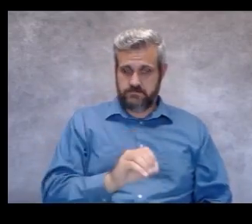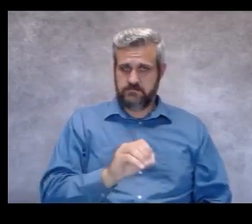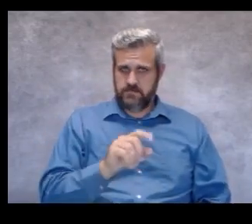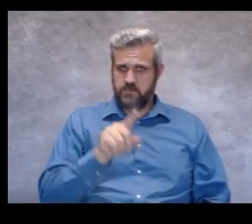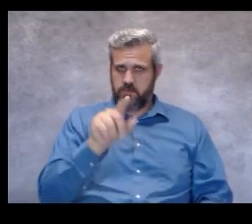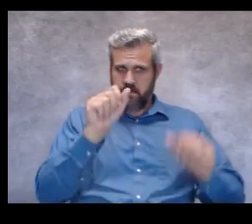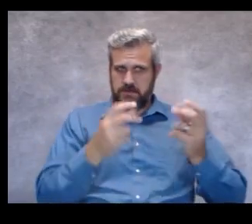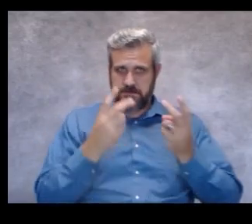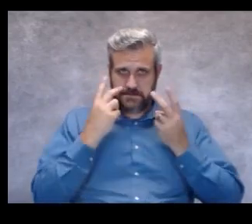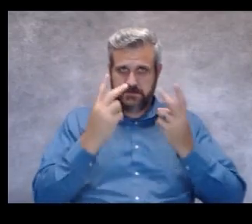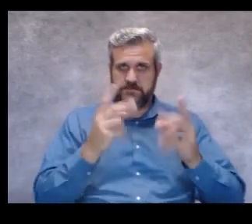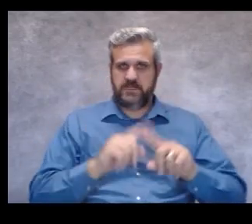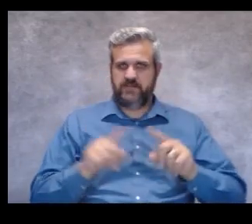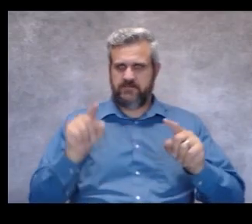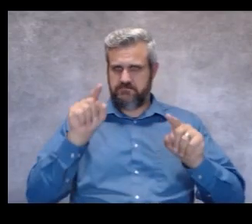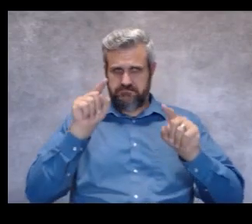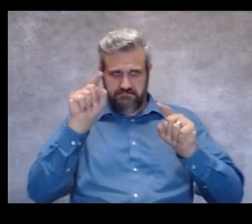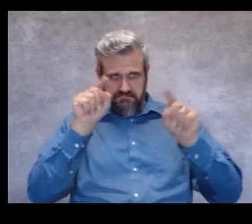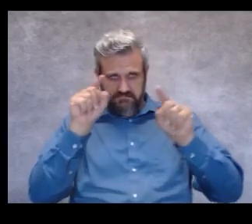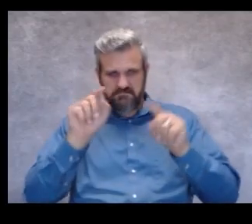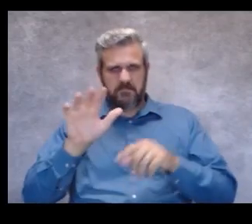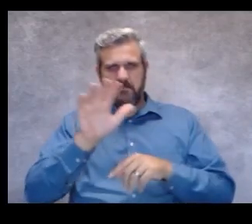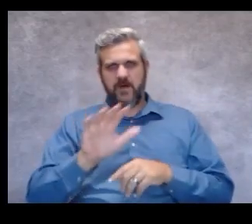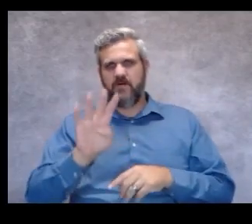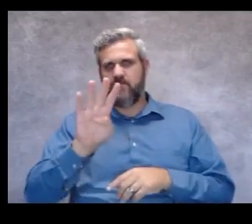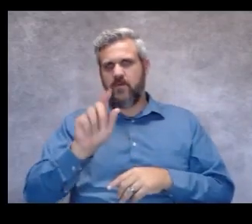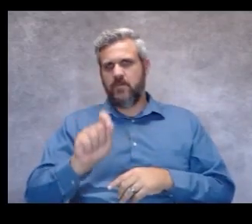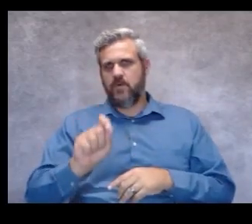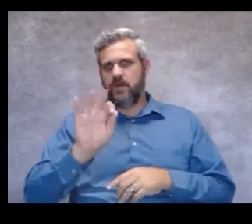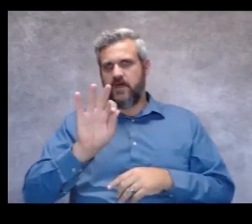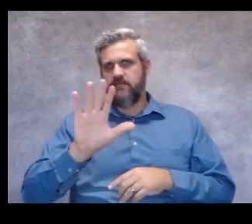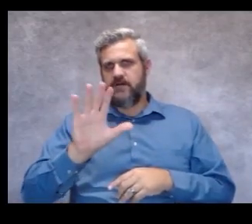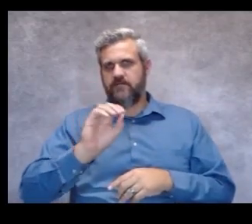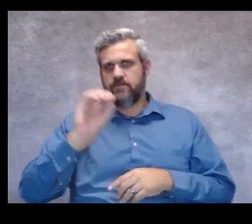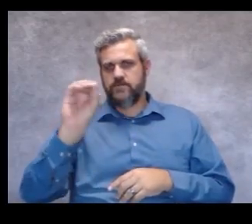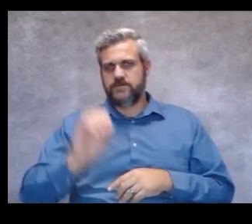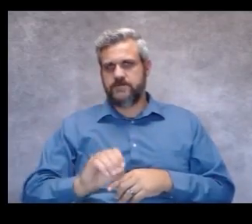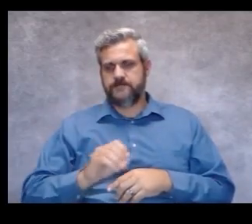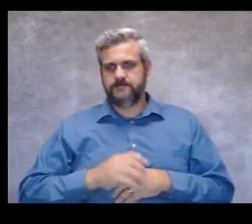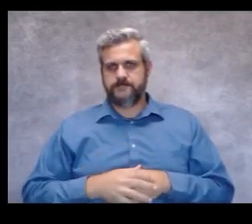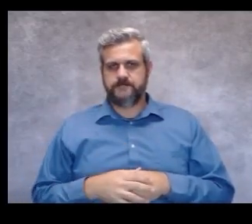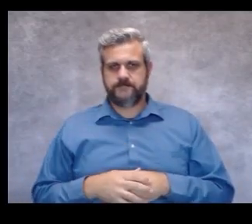So, as you can see, this would be a difference of about 4.95%.